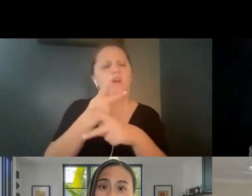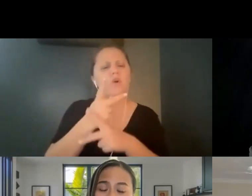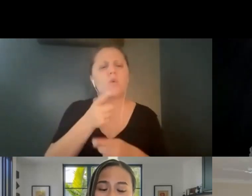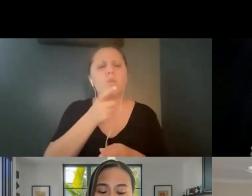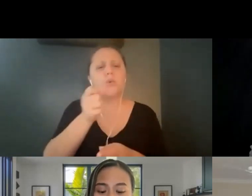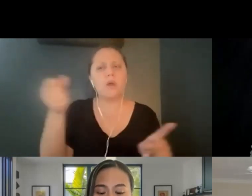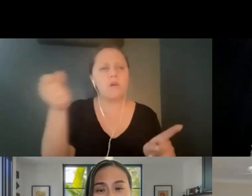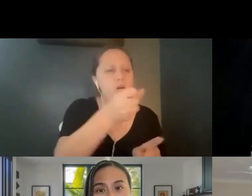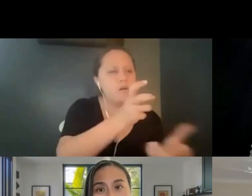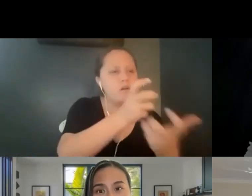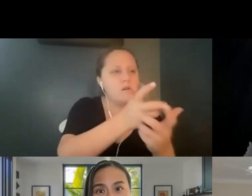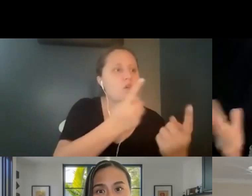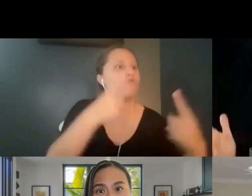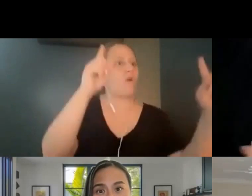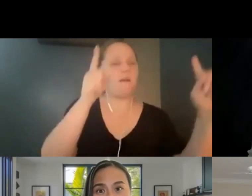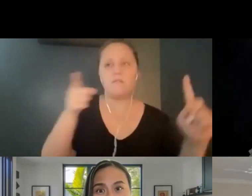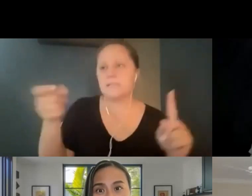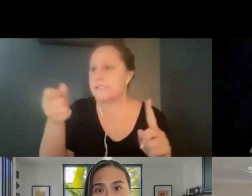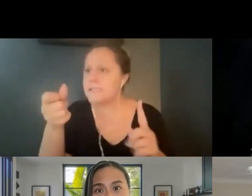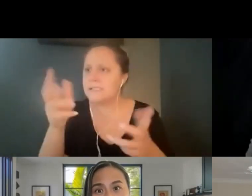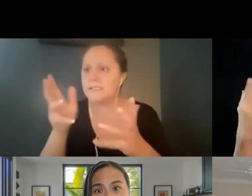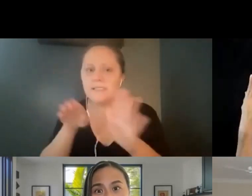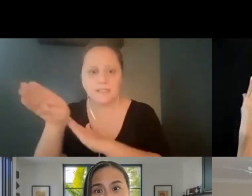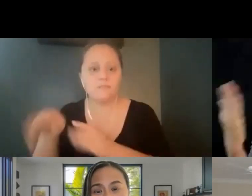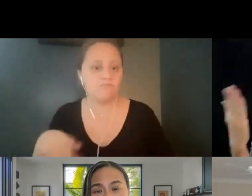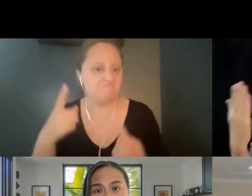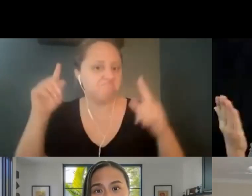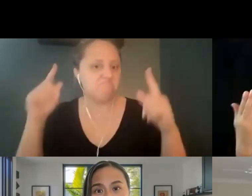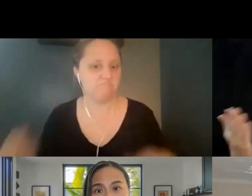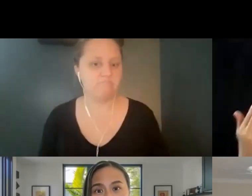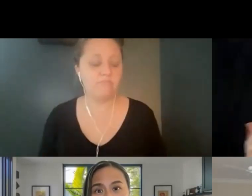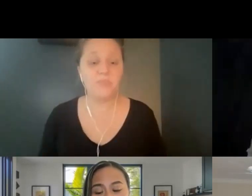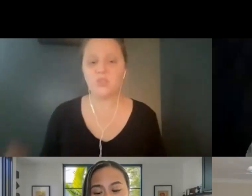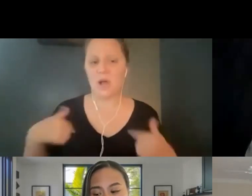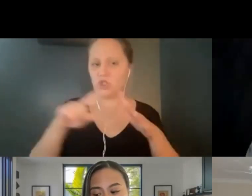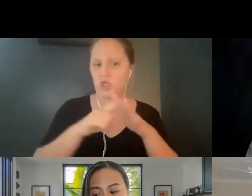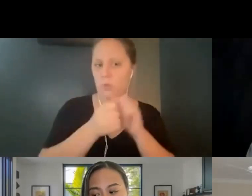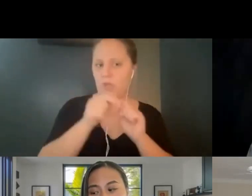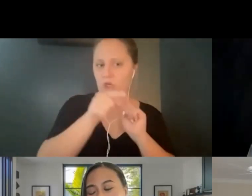So, Michelle, I just want to start with you and then anybody else that want to chime in. Why hire people with disabilities?